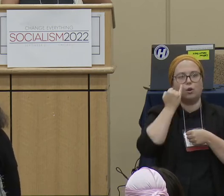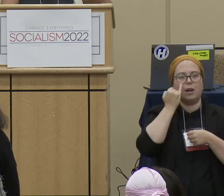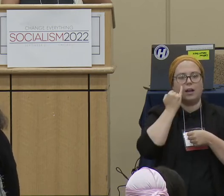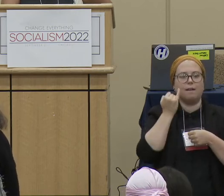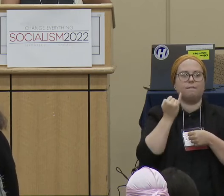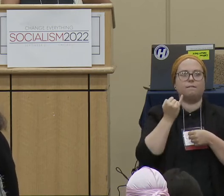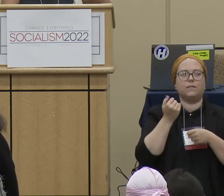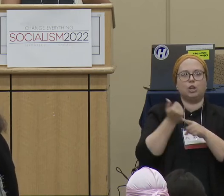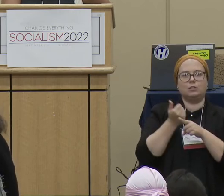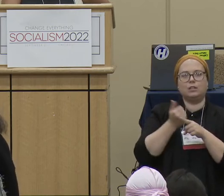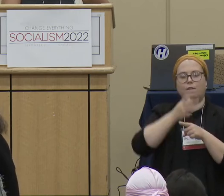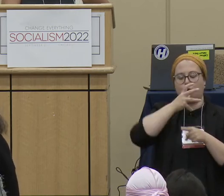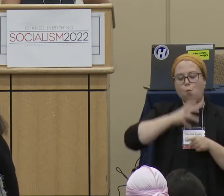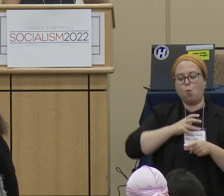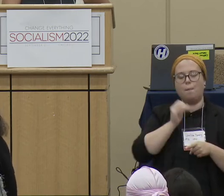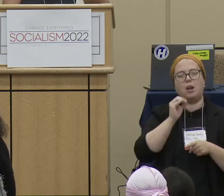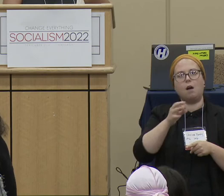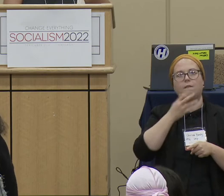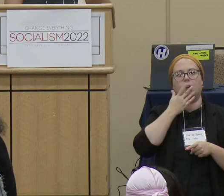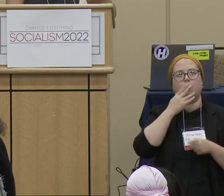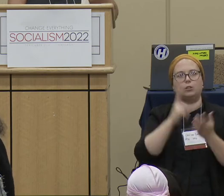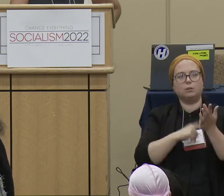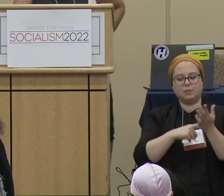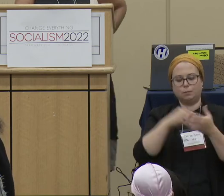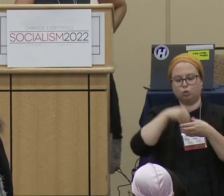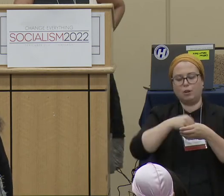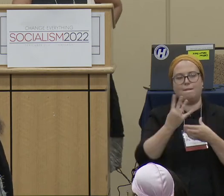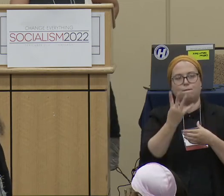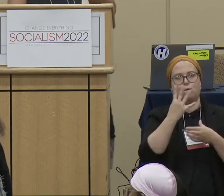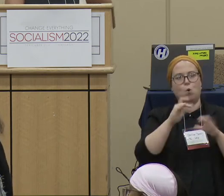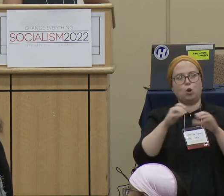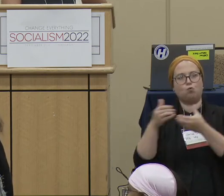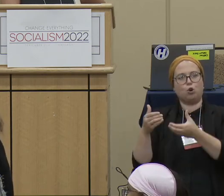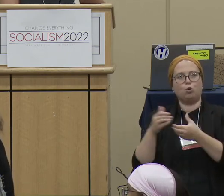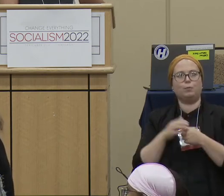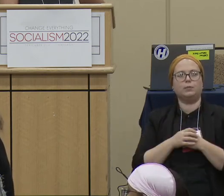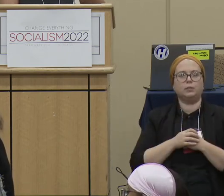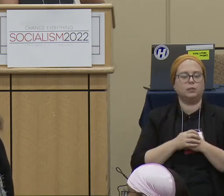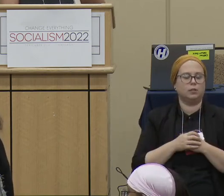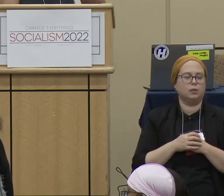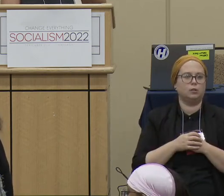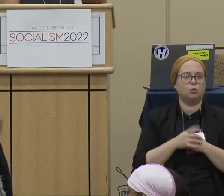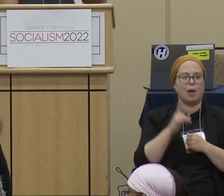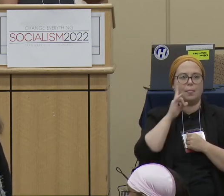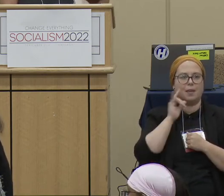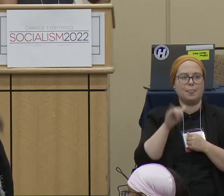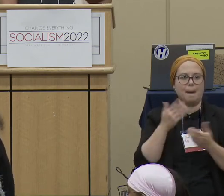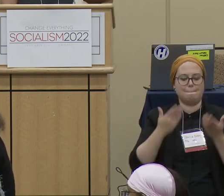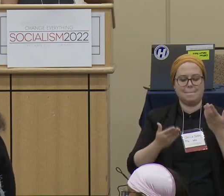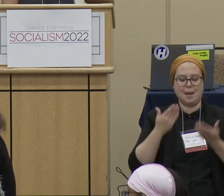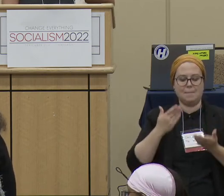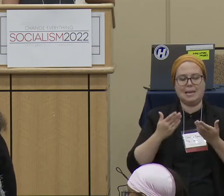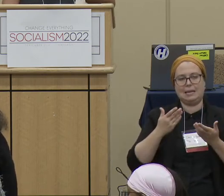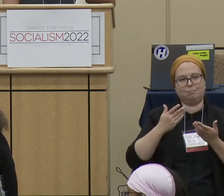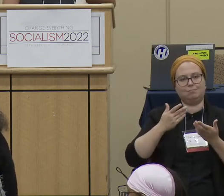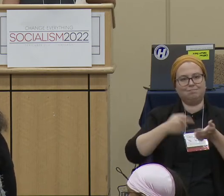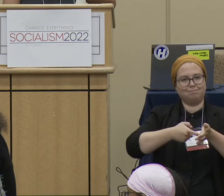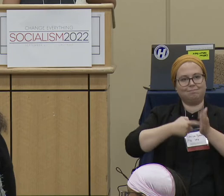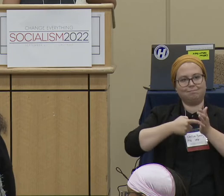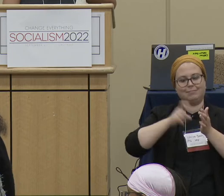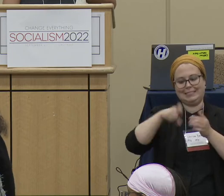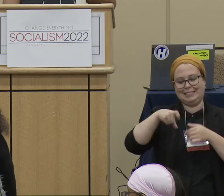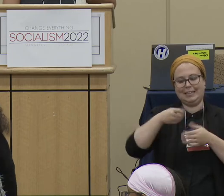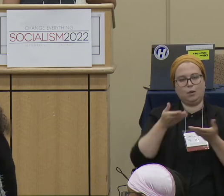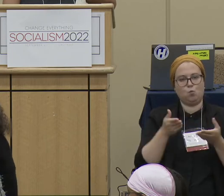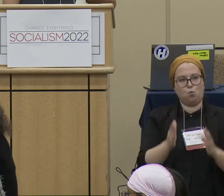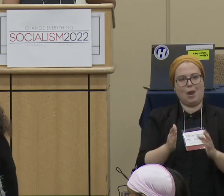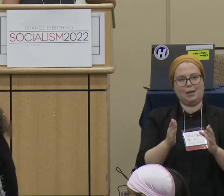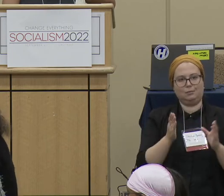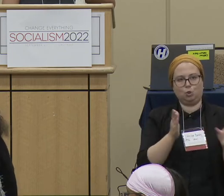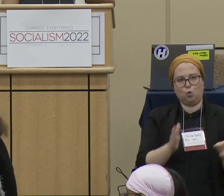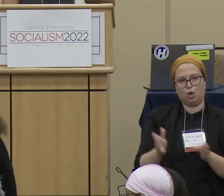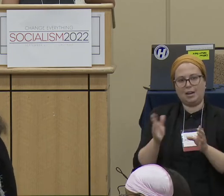of color caucus, which is necessary and insufficient